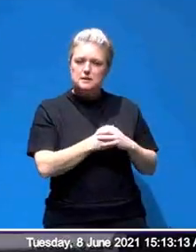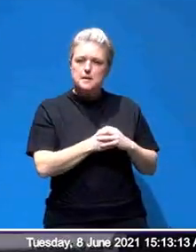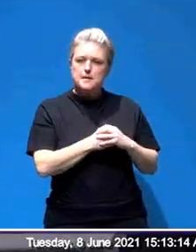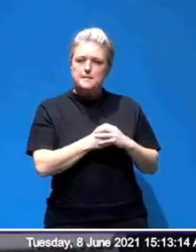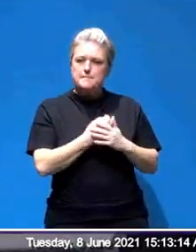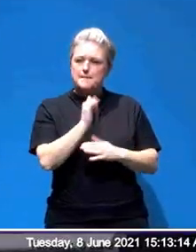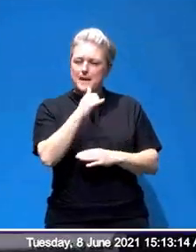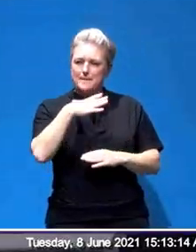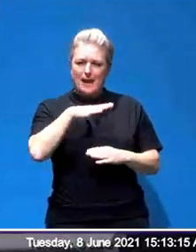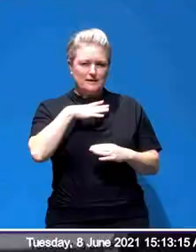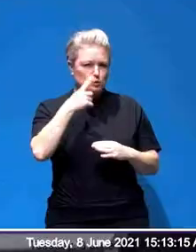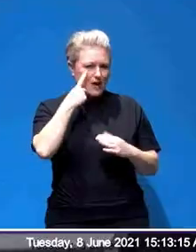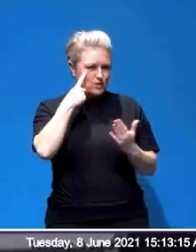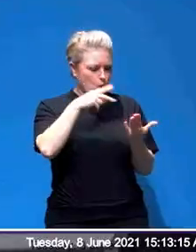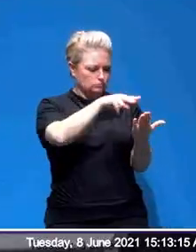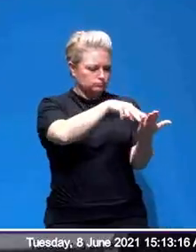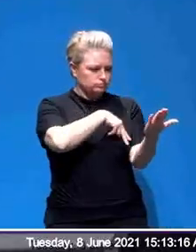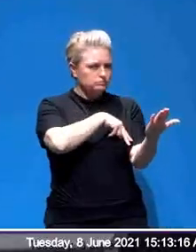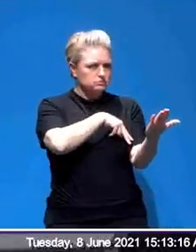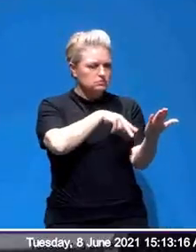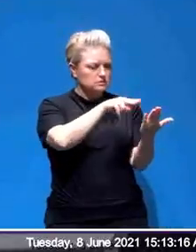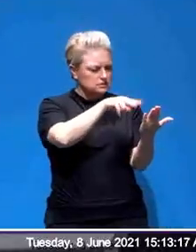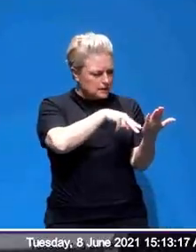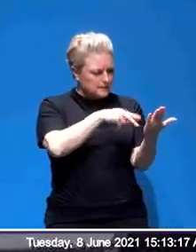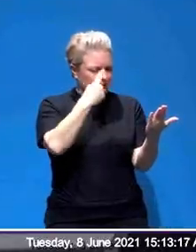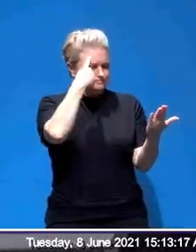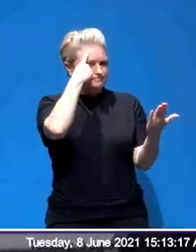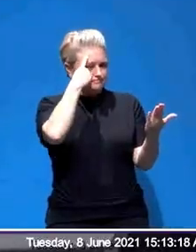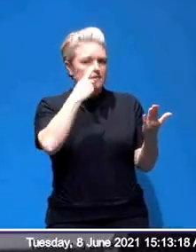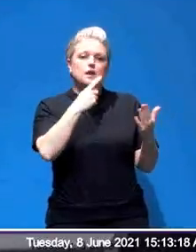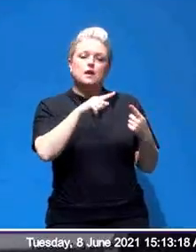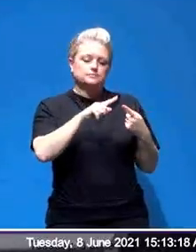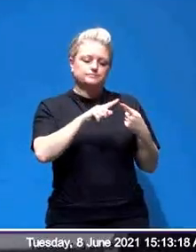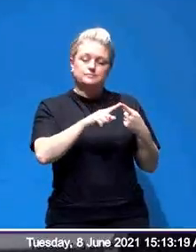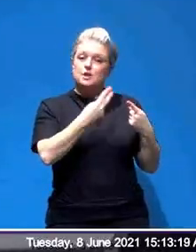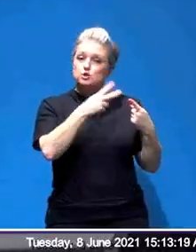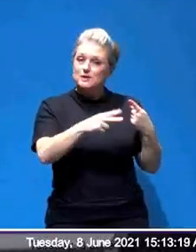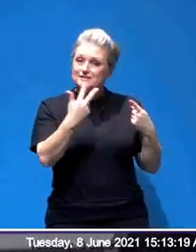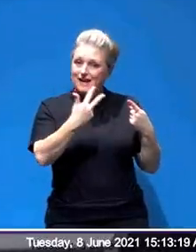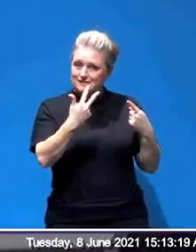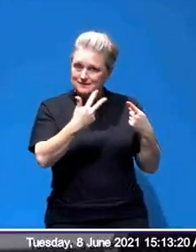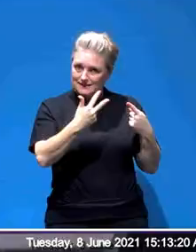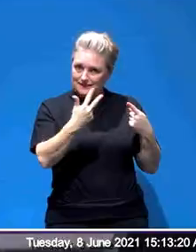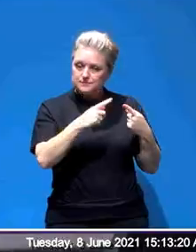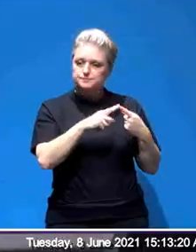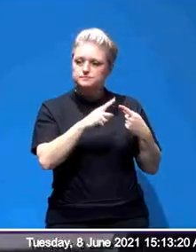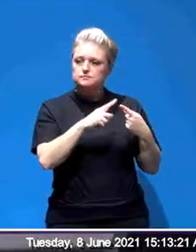statement, but the first time I visited was in 2018, but I only visited 2 N